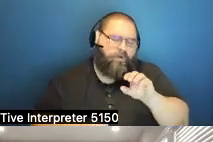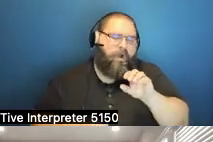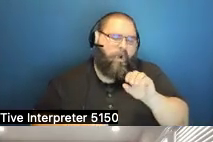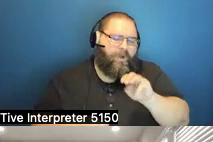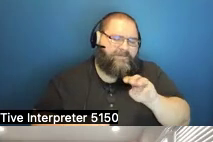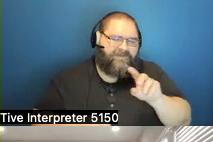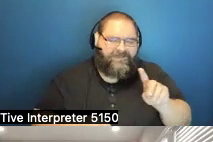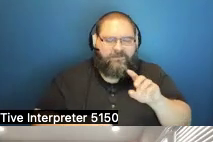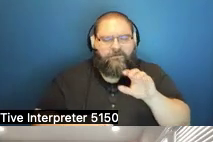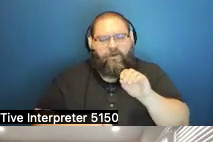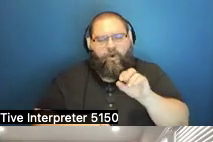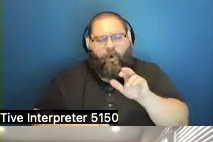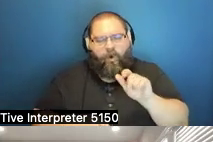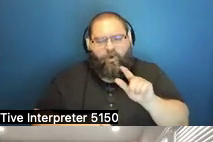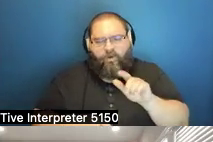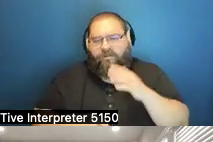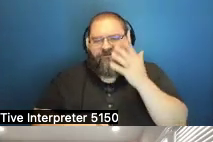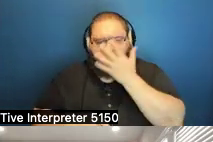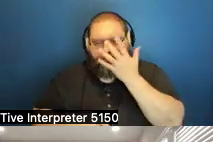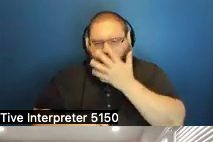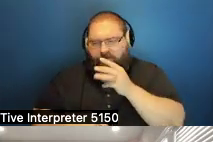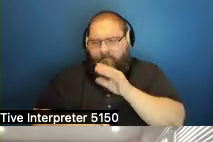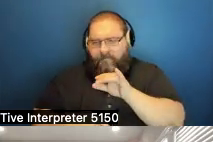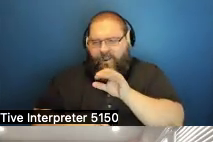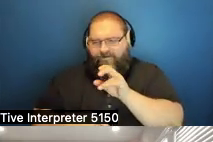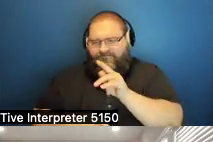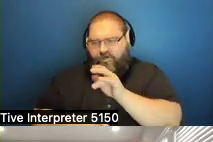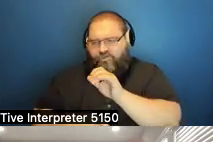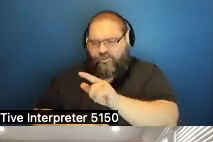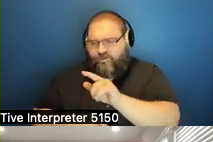19:40:50 Bye! 19:40:52 improving, and Microsoft